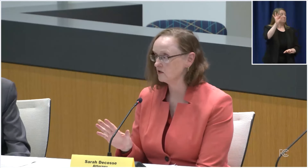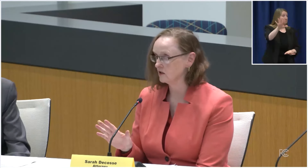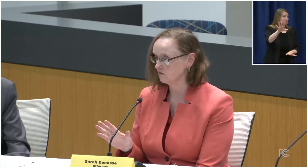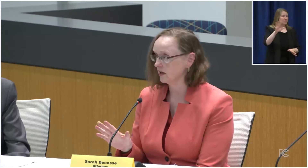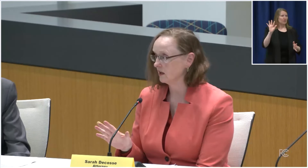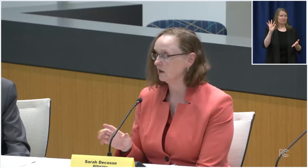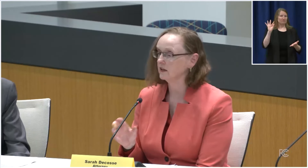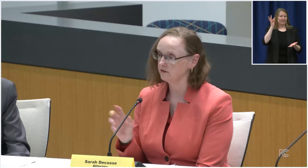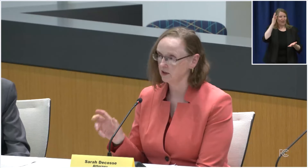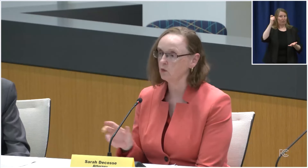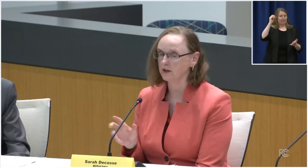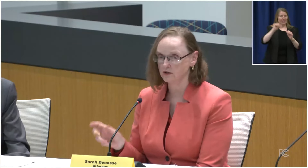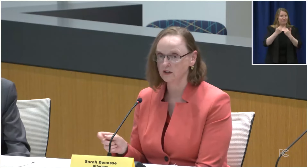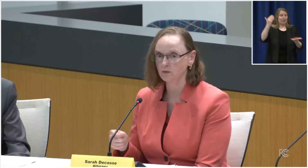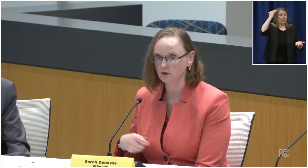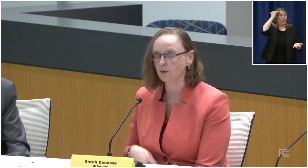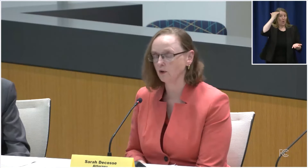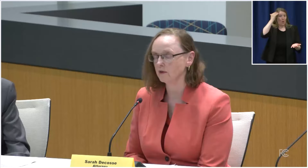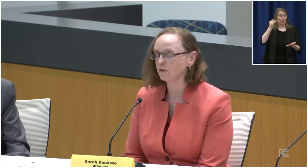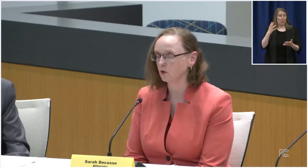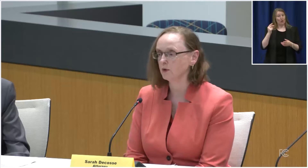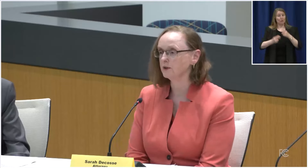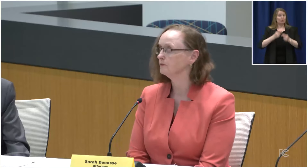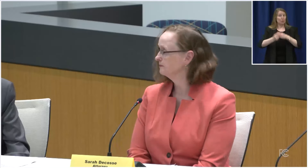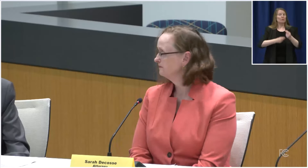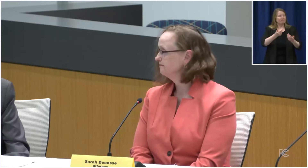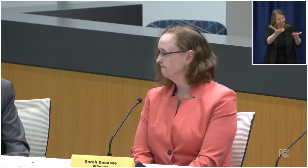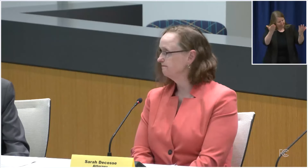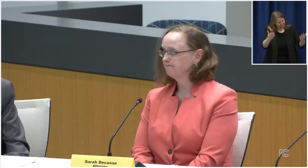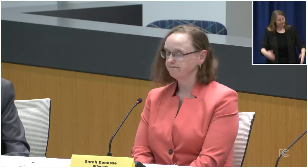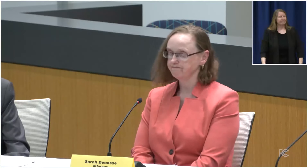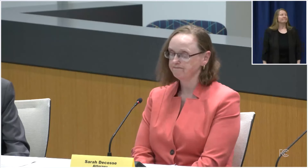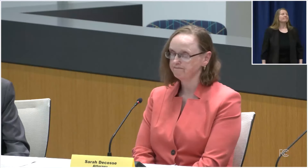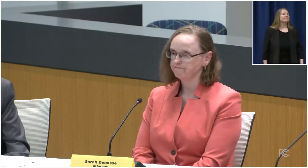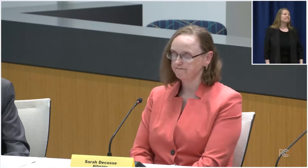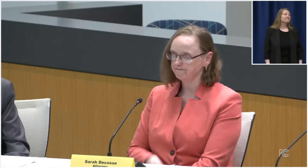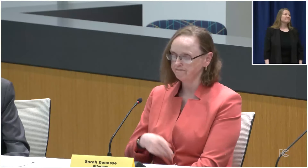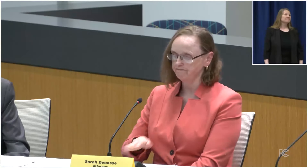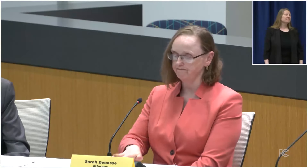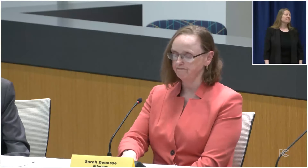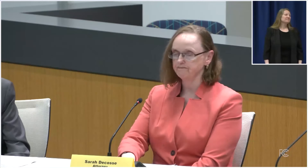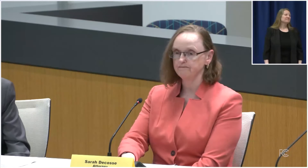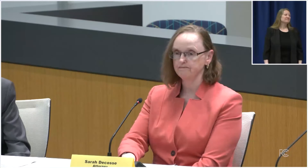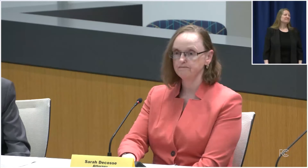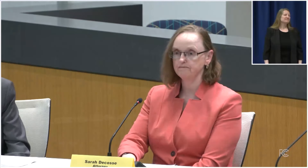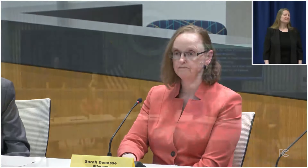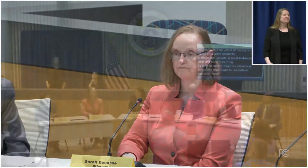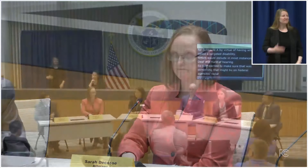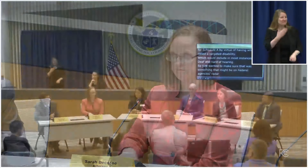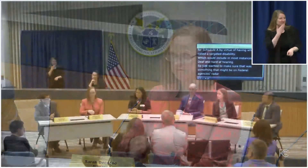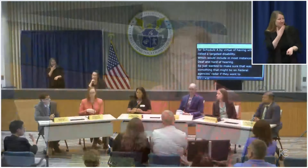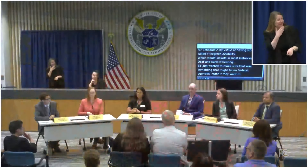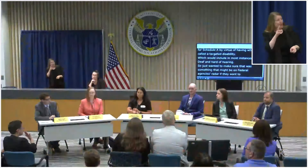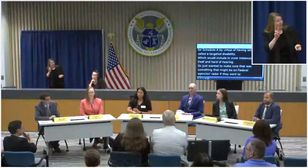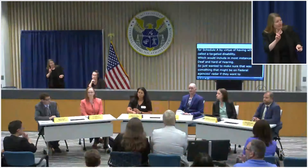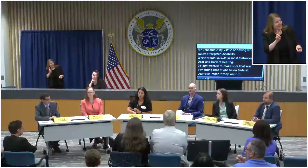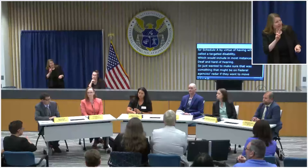INSTANCES BEING DEAF AND HARD OF HEARING. SO JUST WANTED TO MAKE SURE THAT WAS SOMETHING THAT MIGHT BE ON FEDERAL